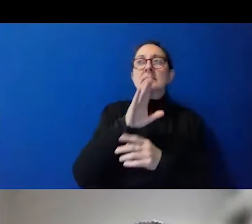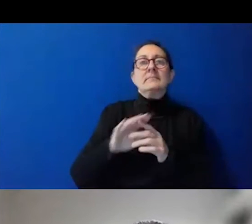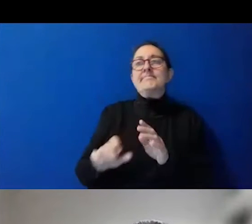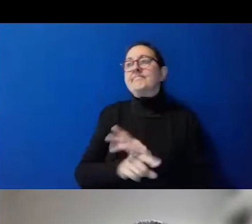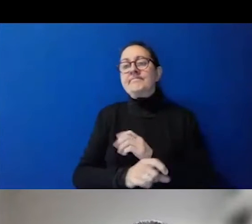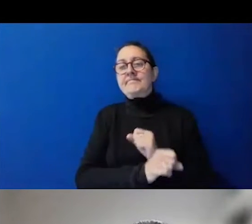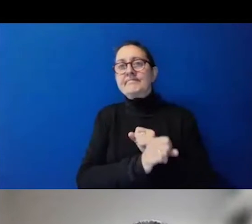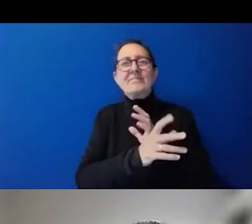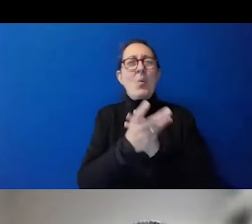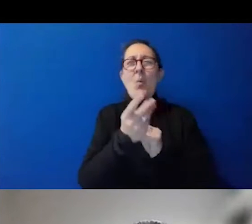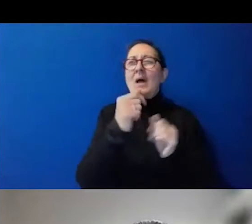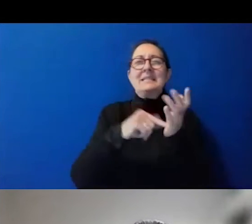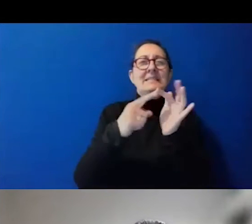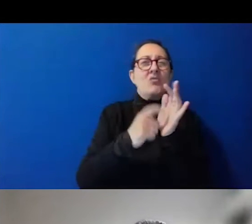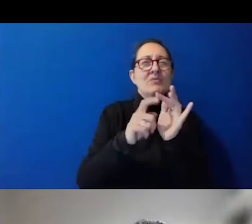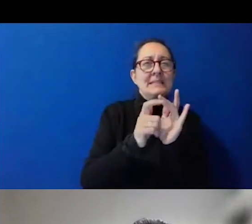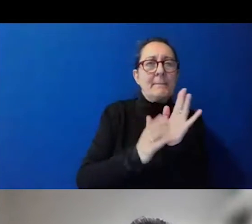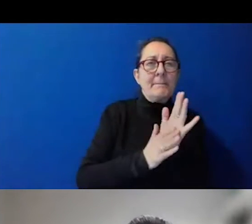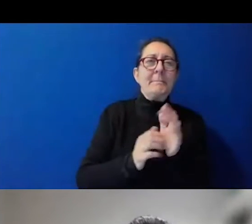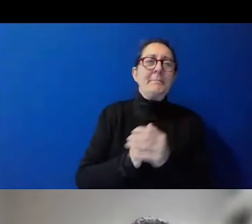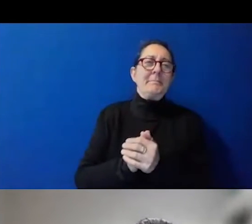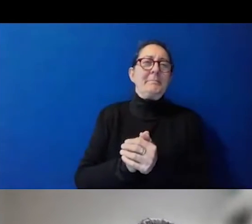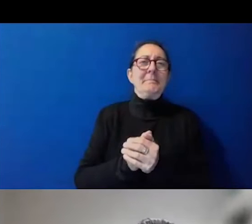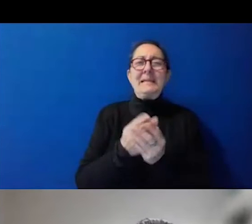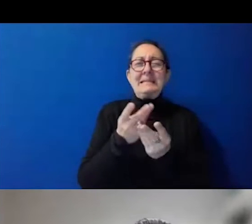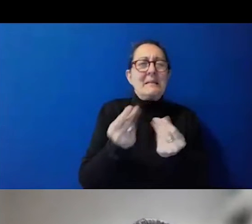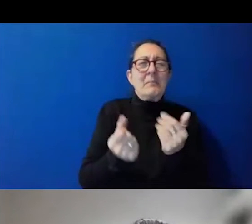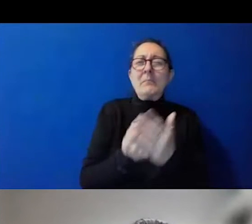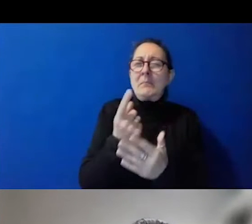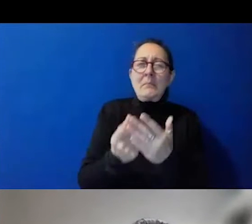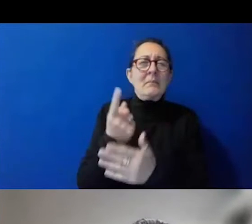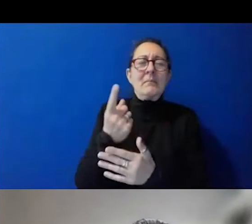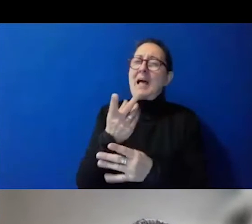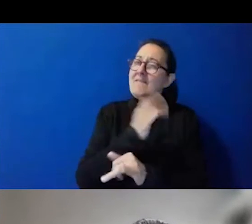children's indial offenses that is those that are too serious that cannot be ultimately finalized